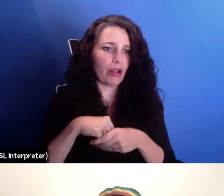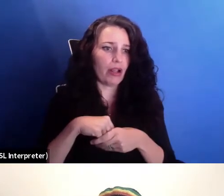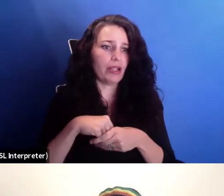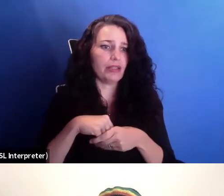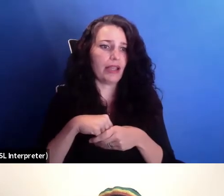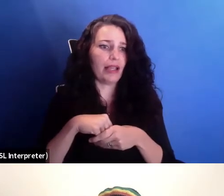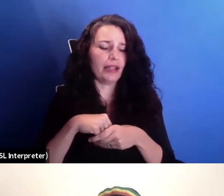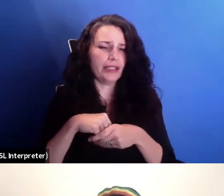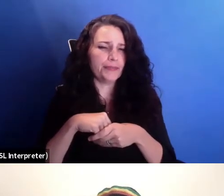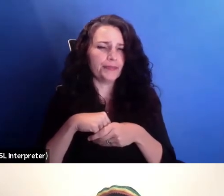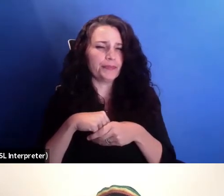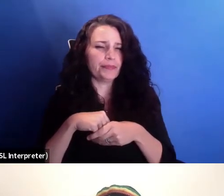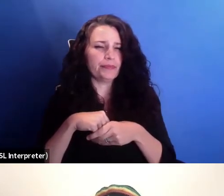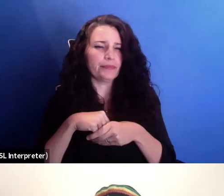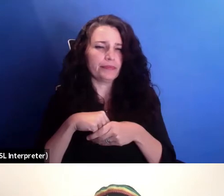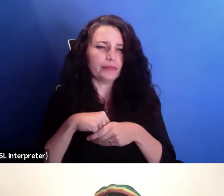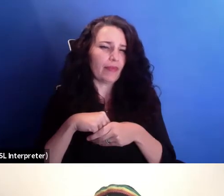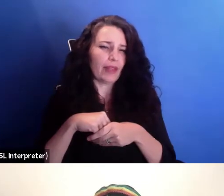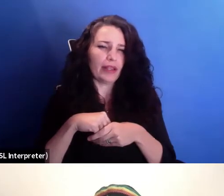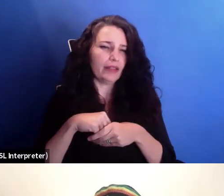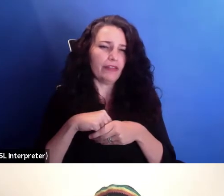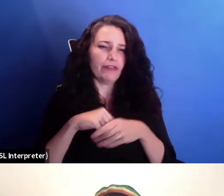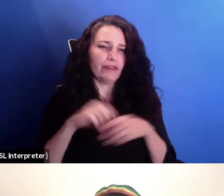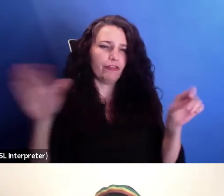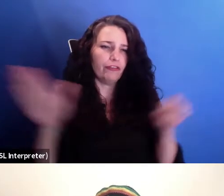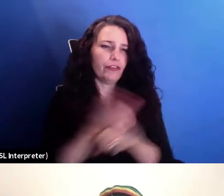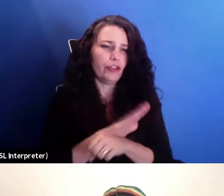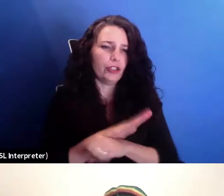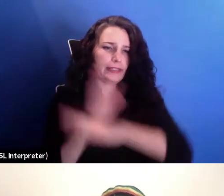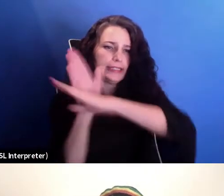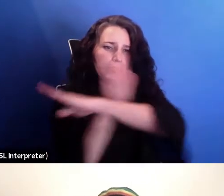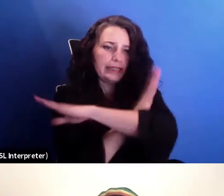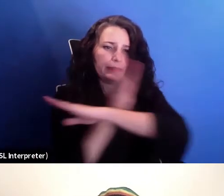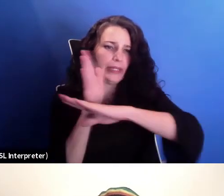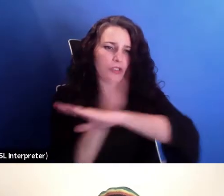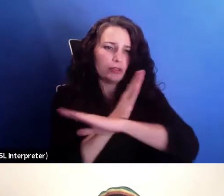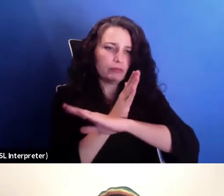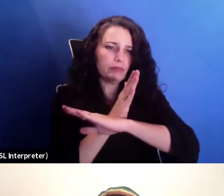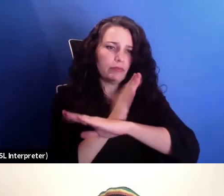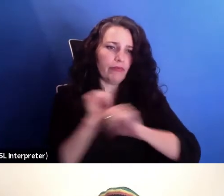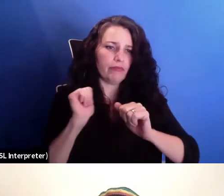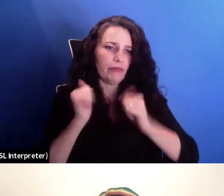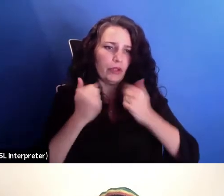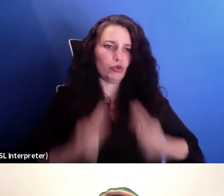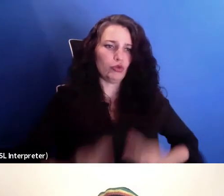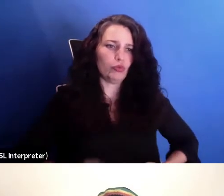and it touches all of our lives. And that's why I really recommend